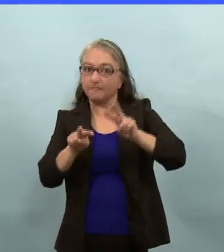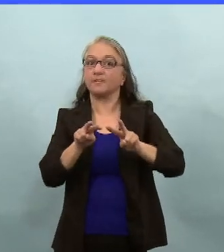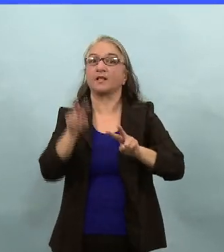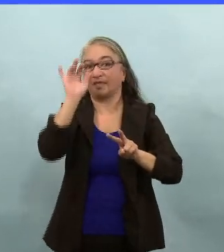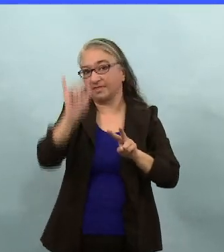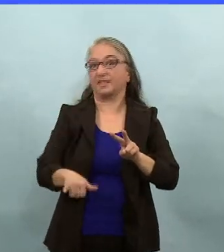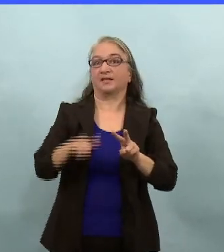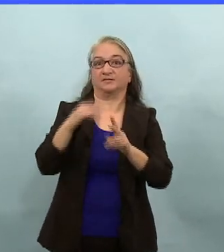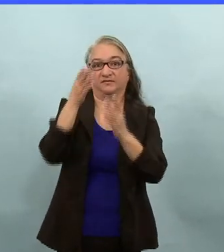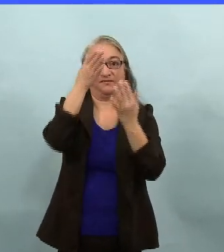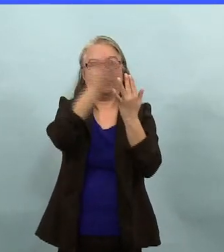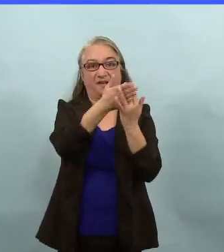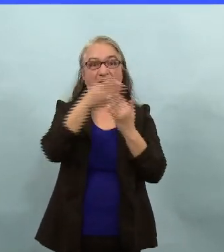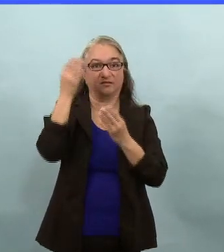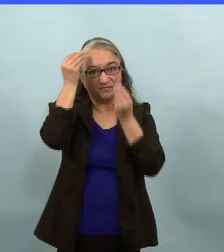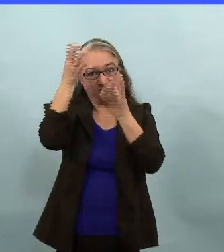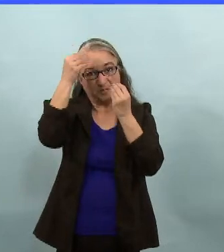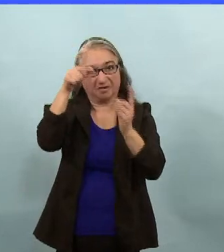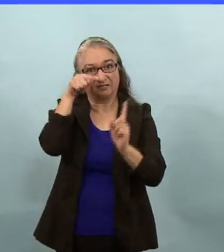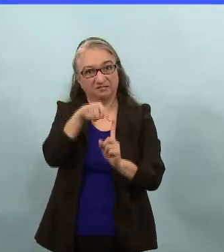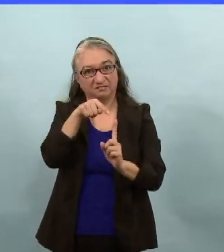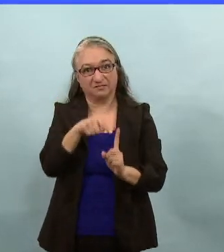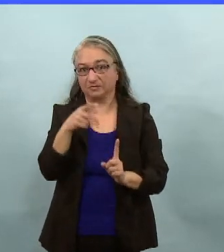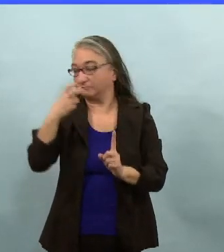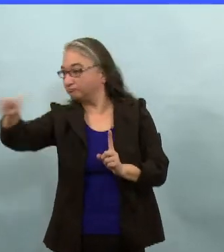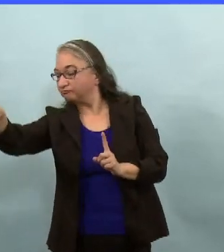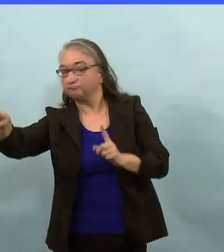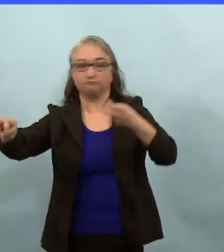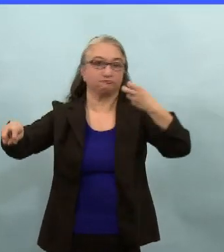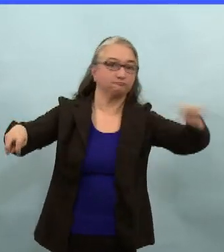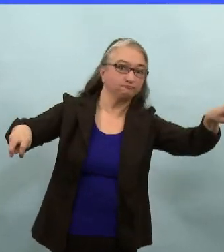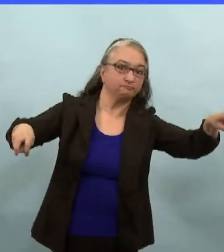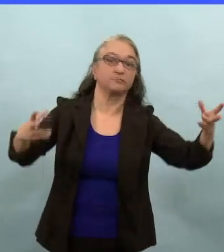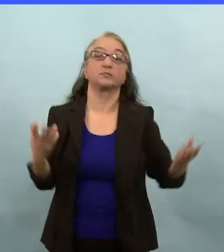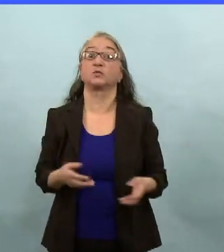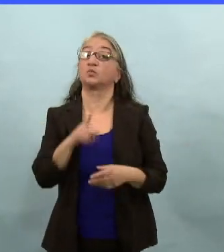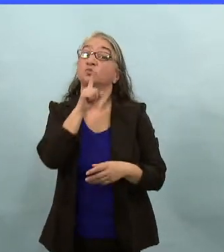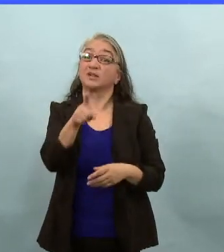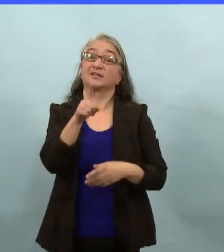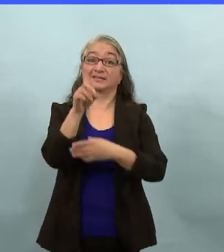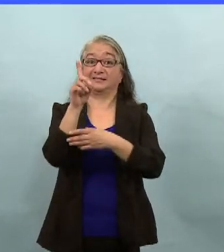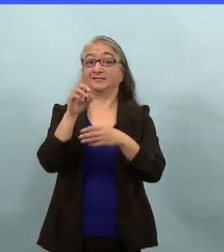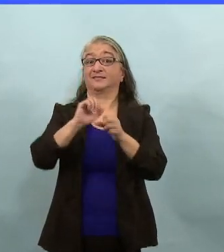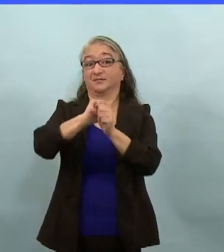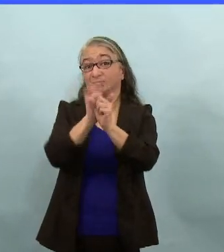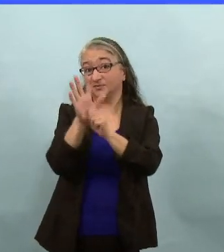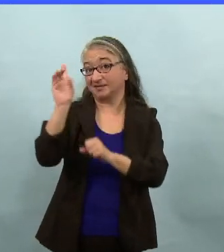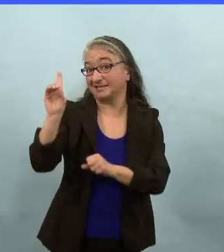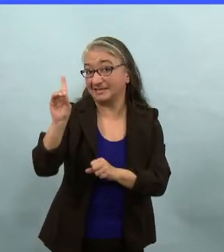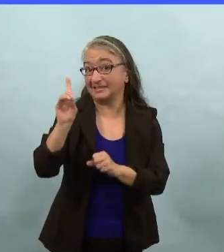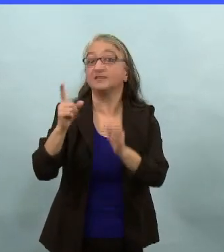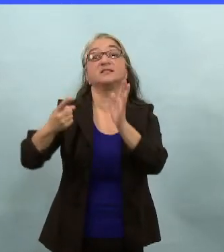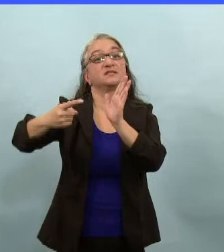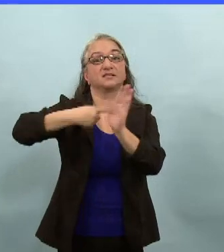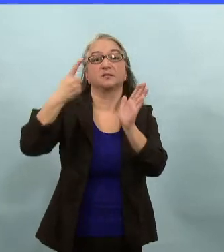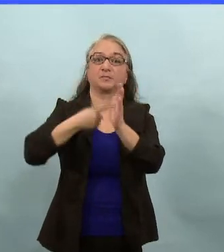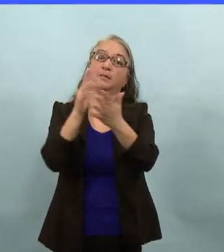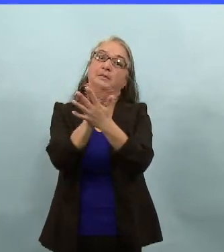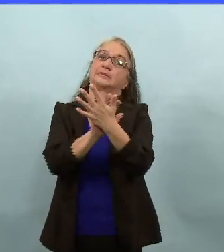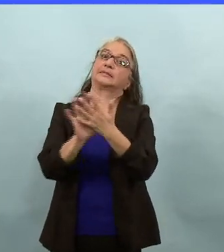for sure nothing is ever 100 in data collection let's be quite frank about that but i think when we're looking at data collection data that's going to be provided it's going to be fairly accurate